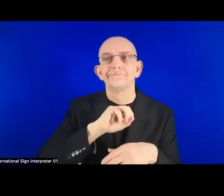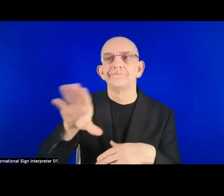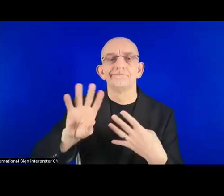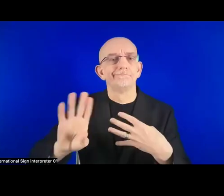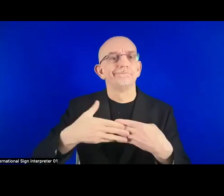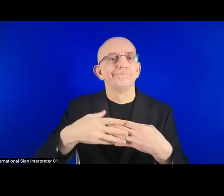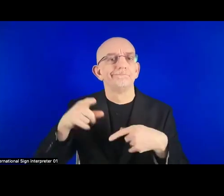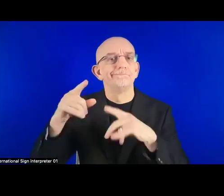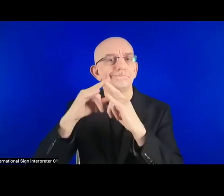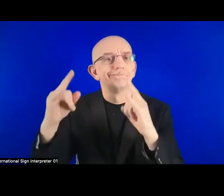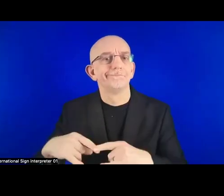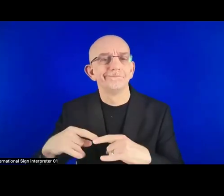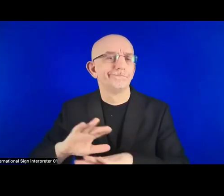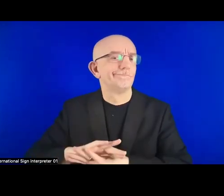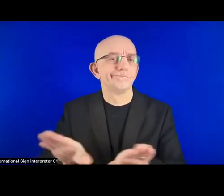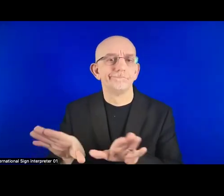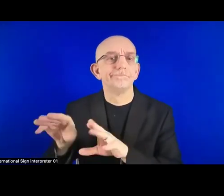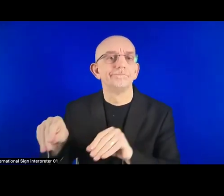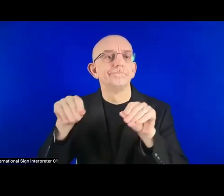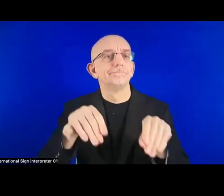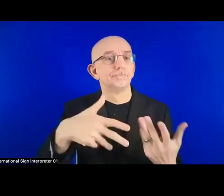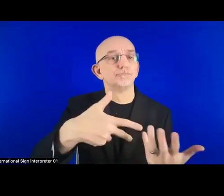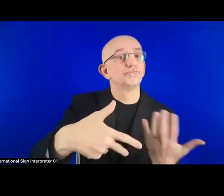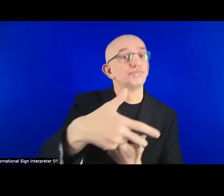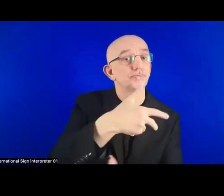maybe this year, we have started a few years ago considering -- because they are